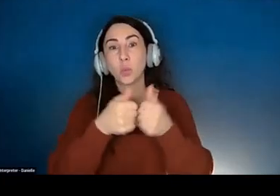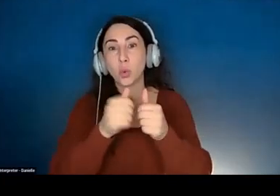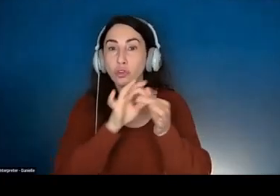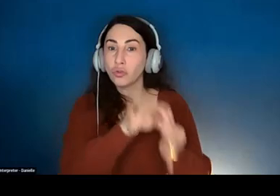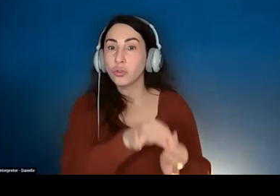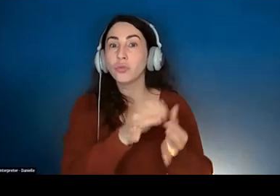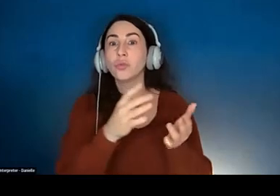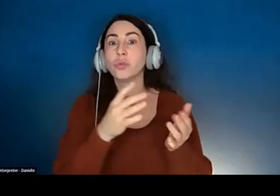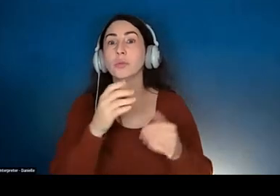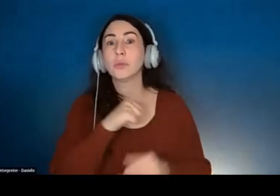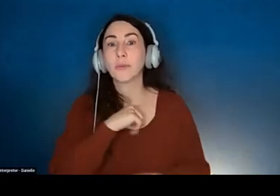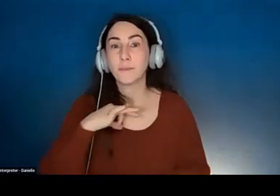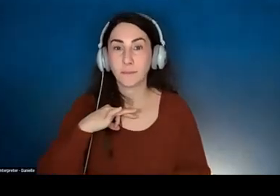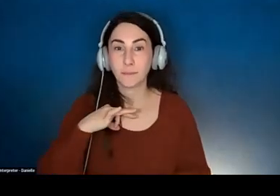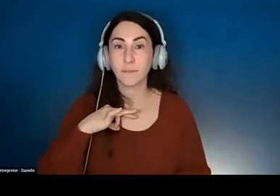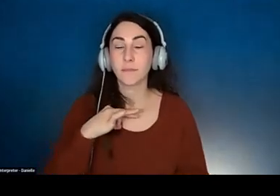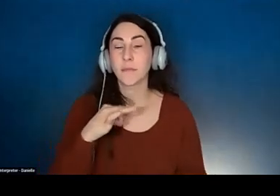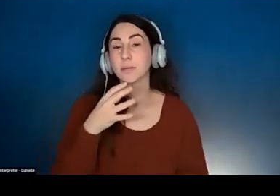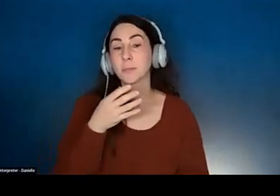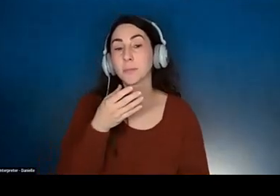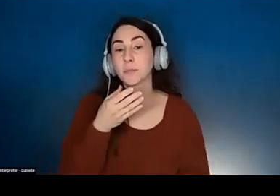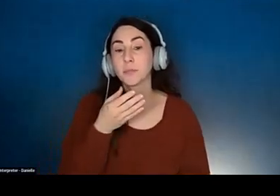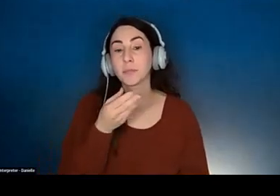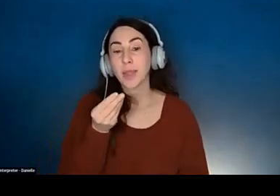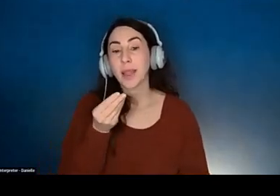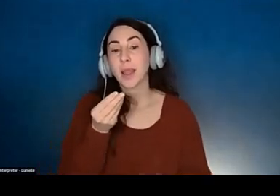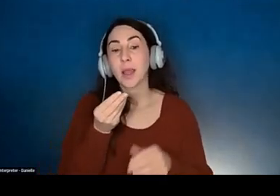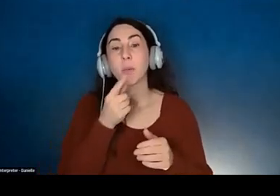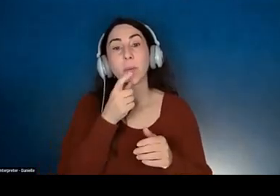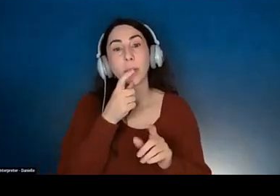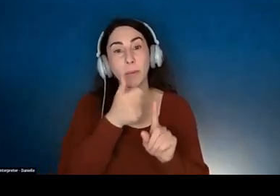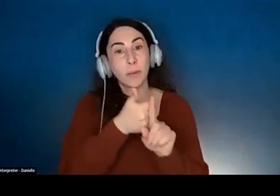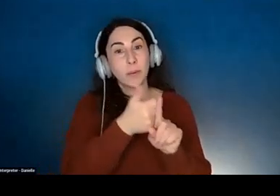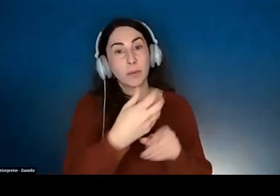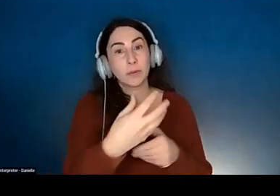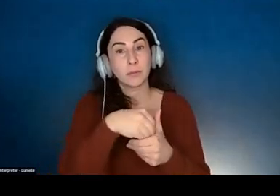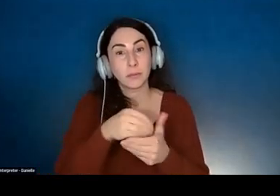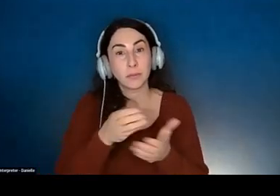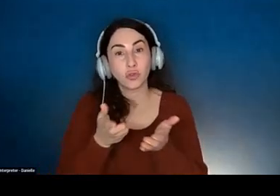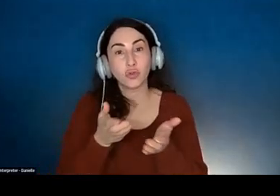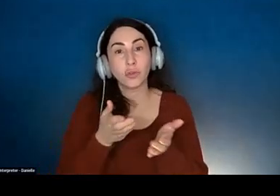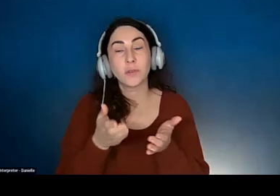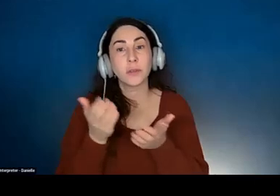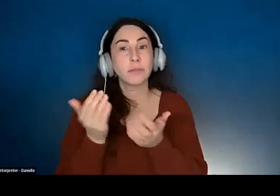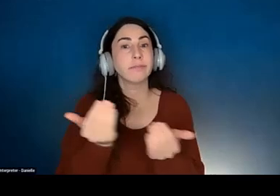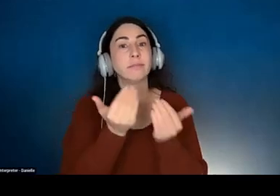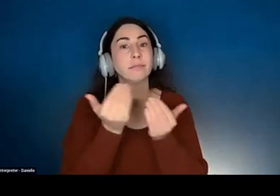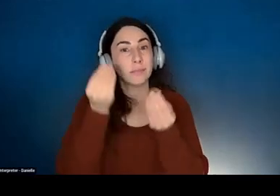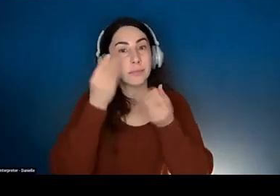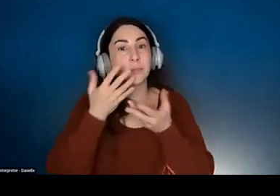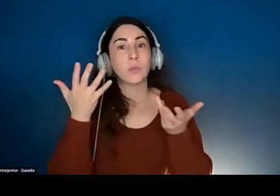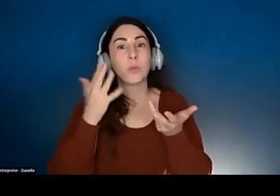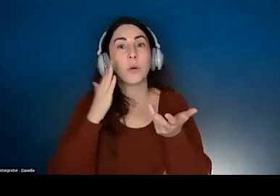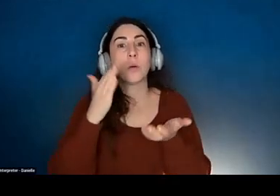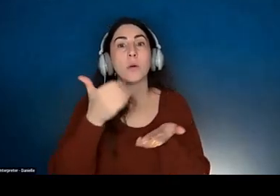course, our staff and the service participants who are telling us what would be helpful in these